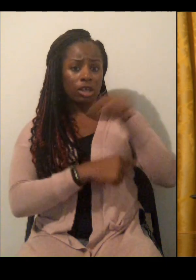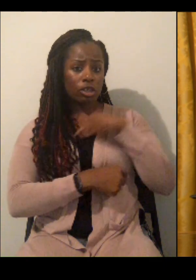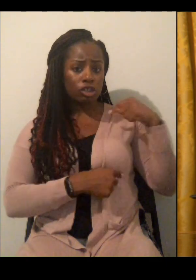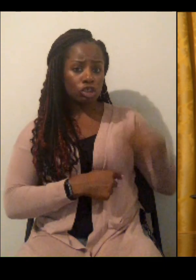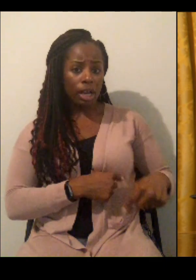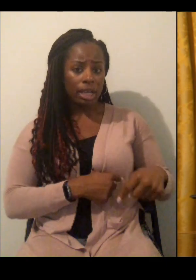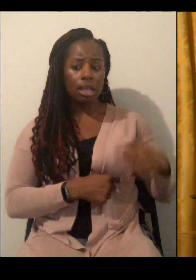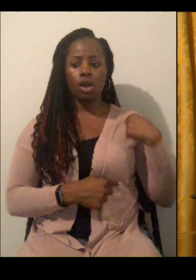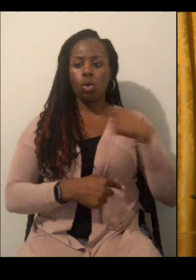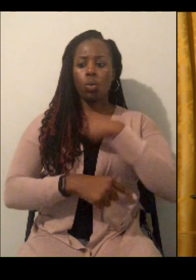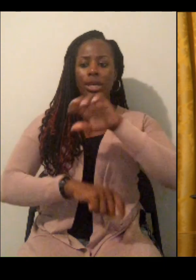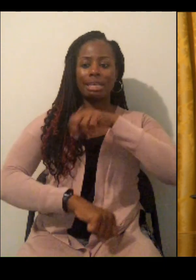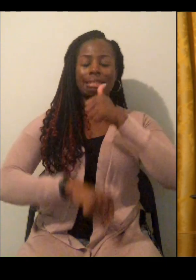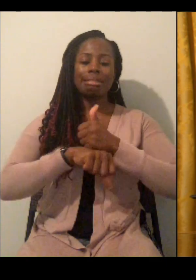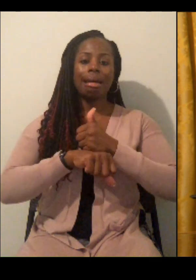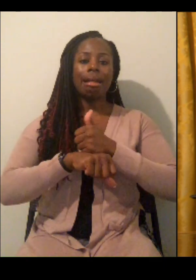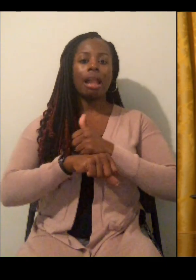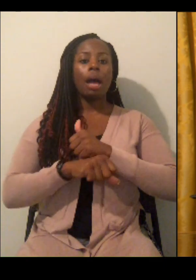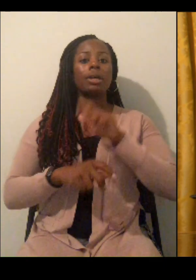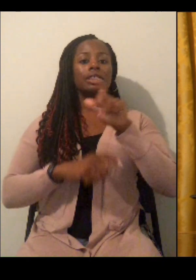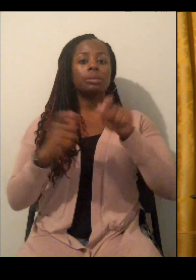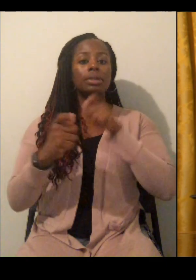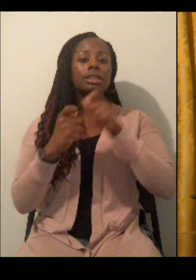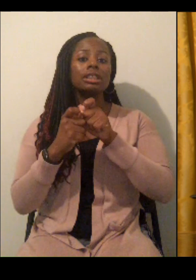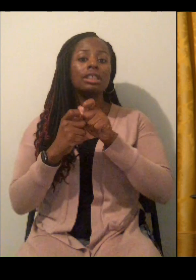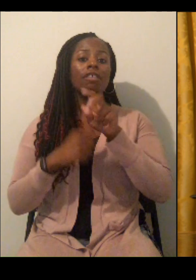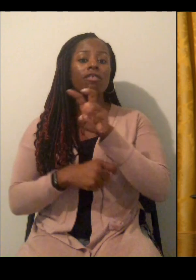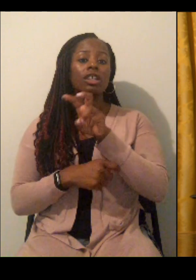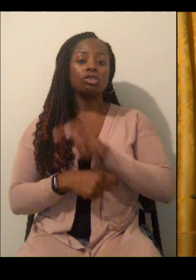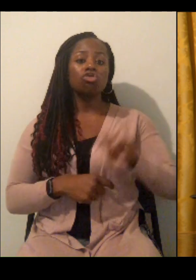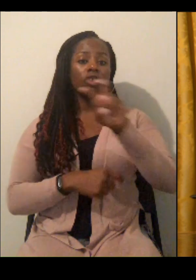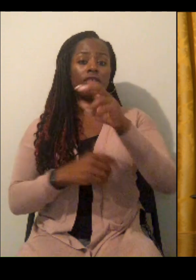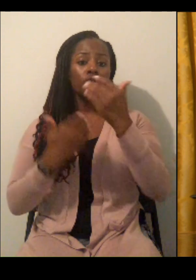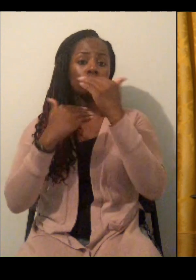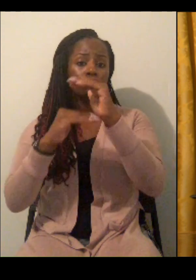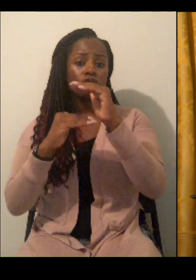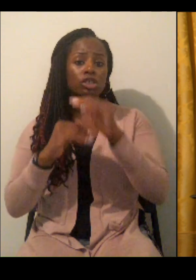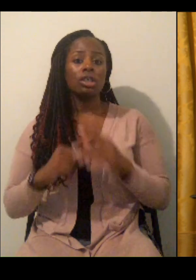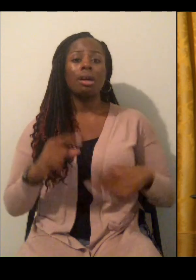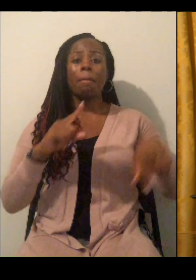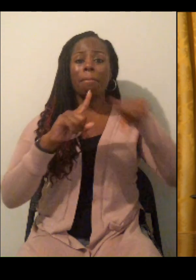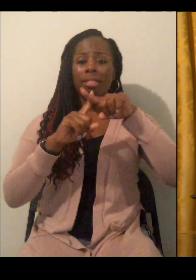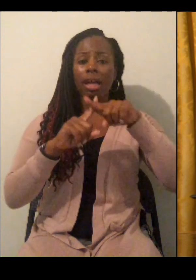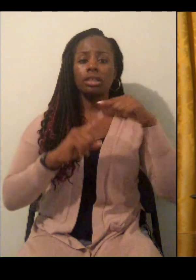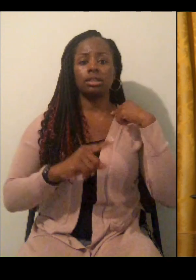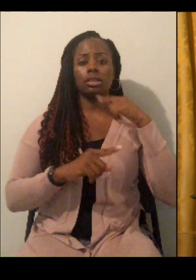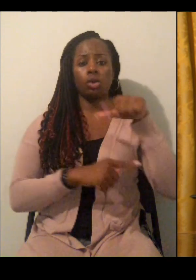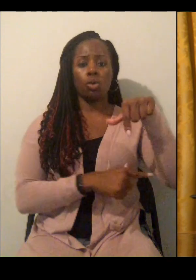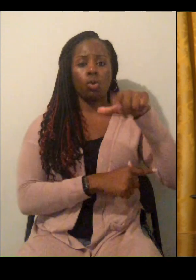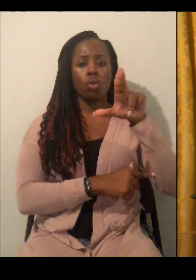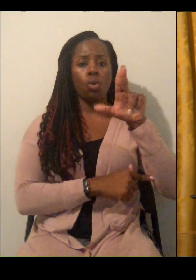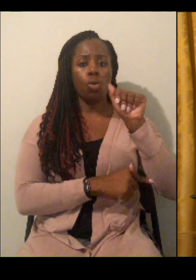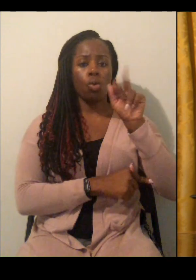quarantine in over 50 years we declared a public health emergency and issue the